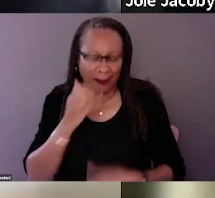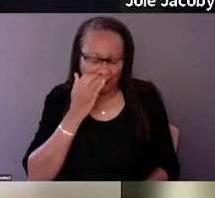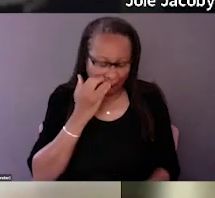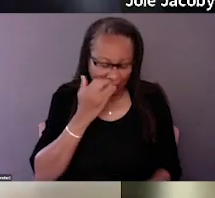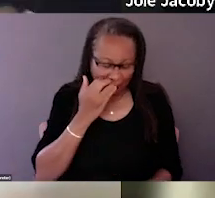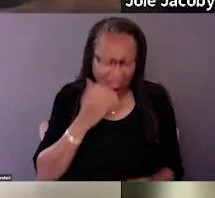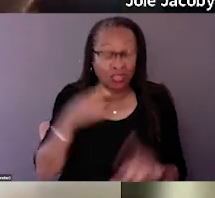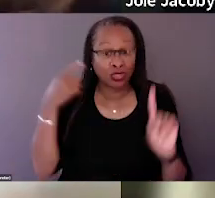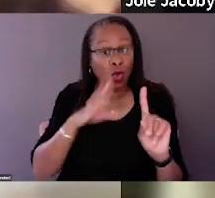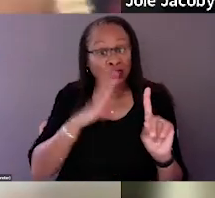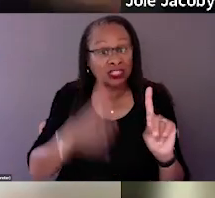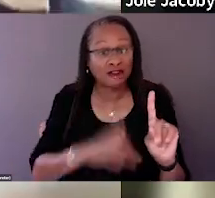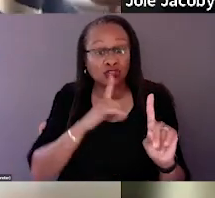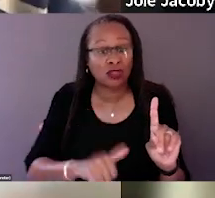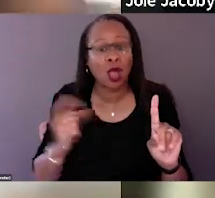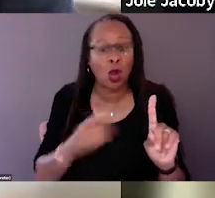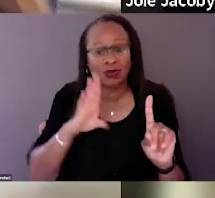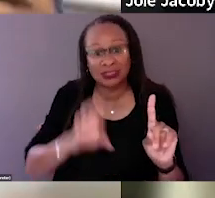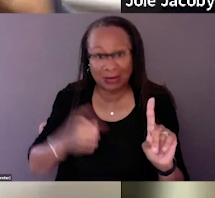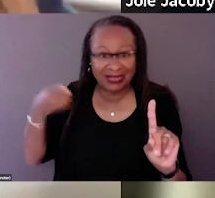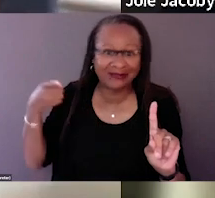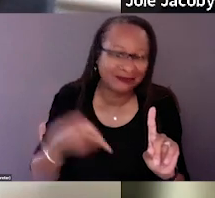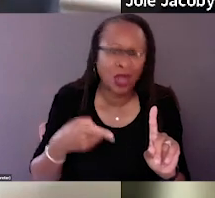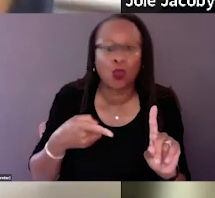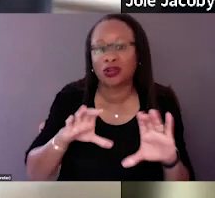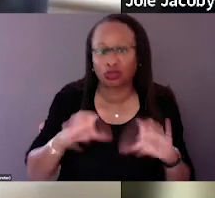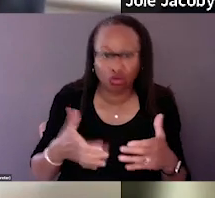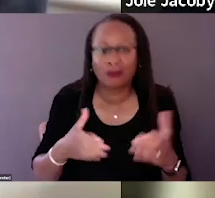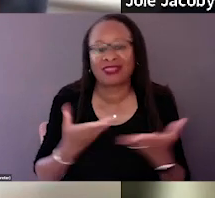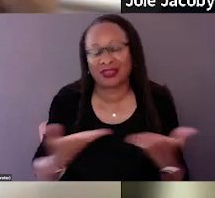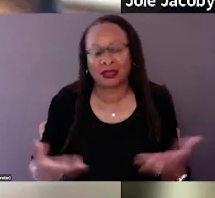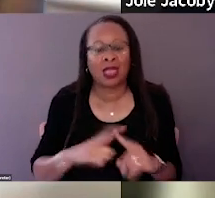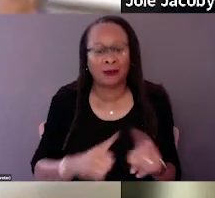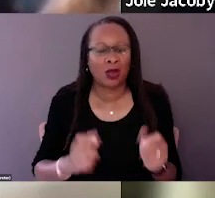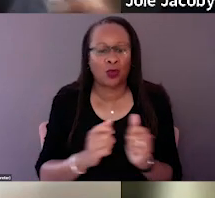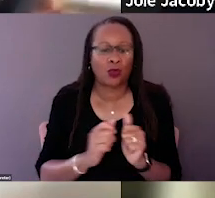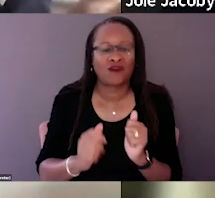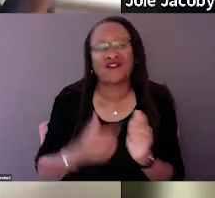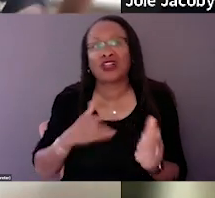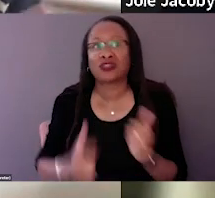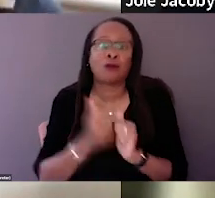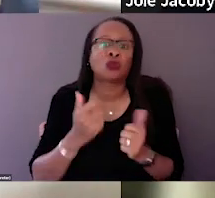just always be at one group thing, but that's what felt like the most fun was seeing everybody together,